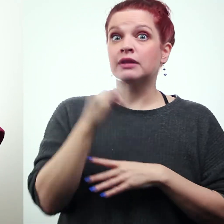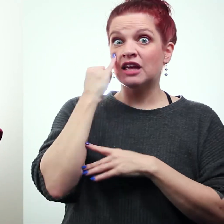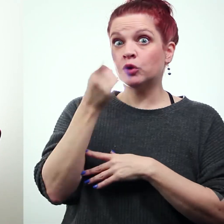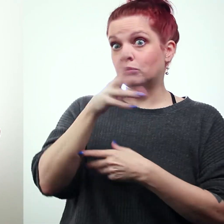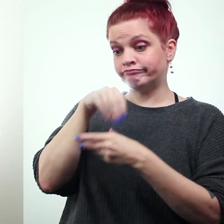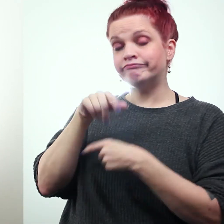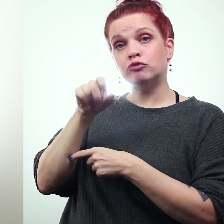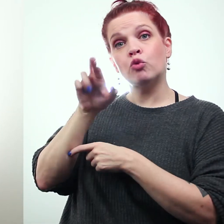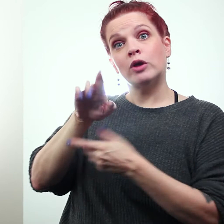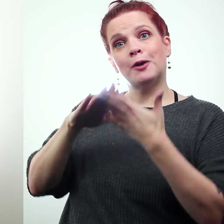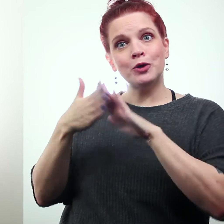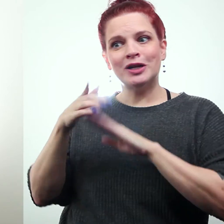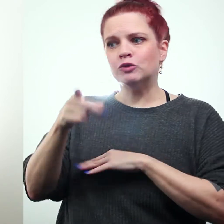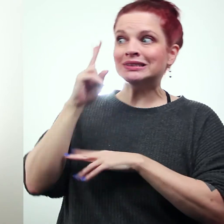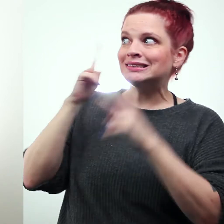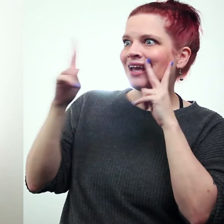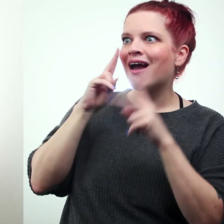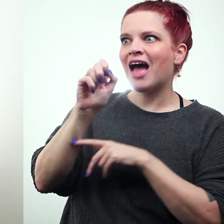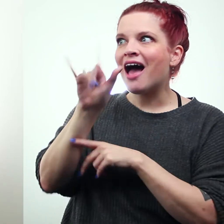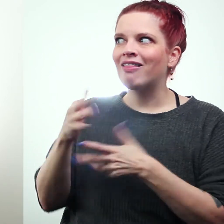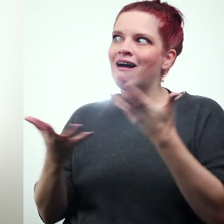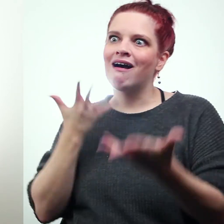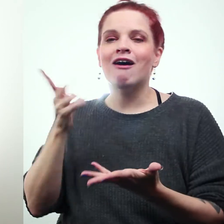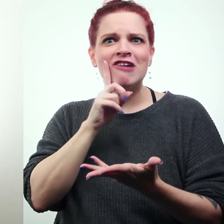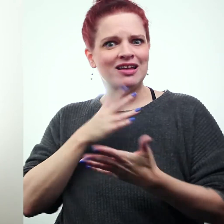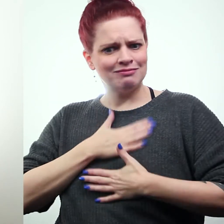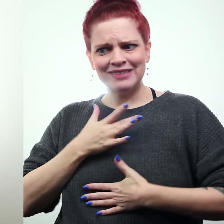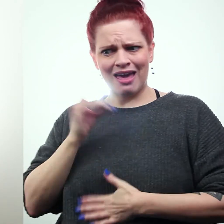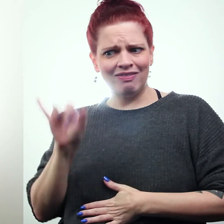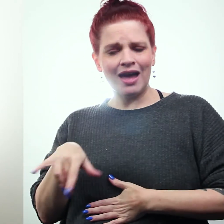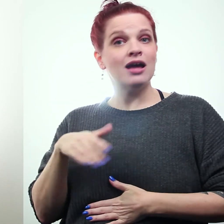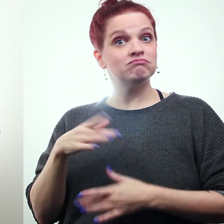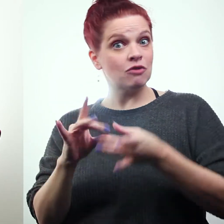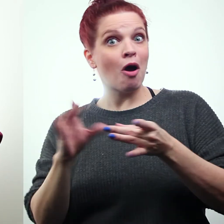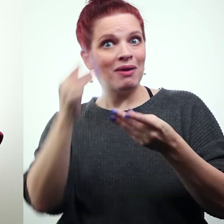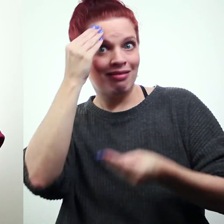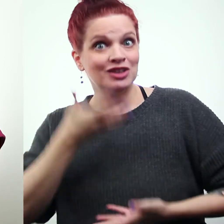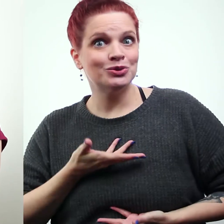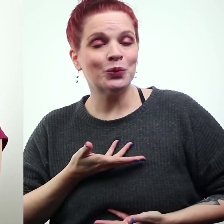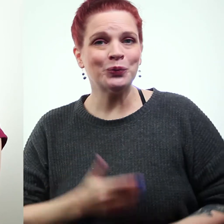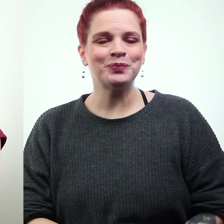And then if you are a member of the community and you've seen ways that you like allyship should being done, drop us a comment and let us know.